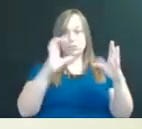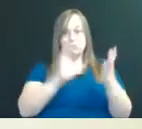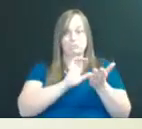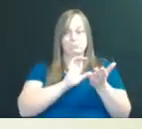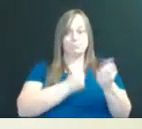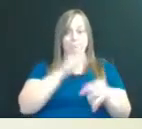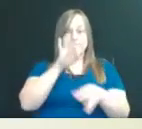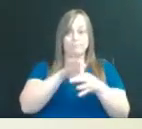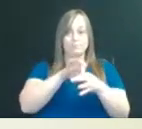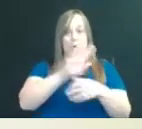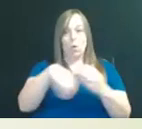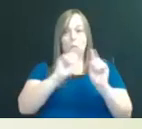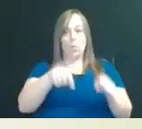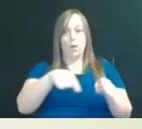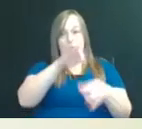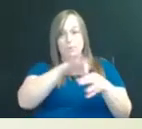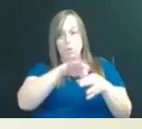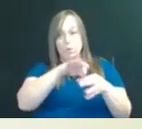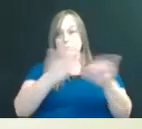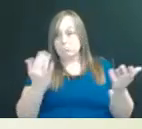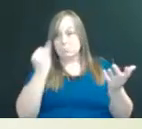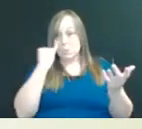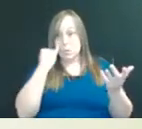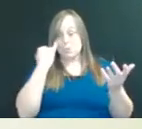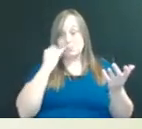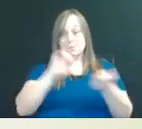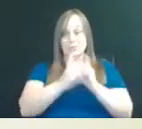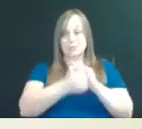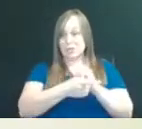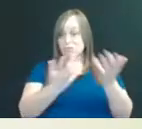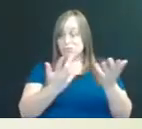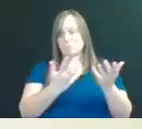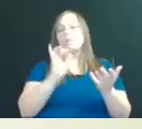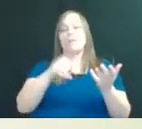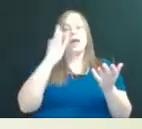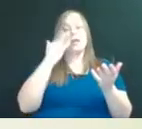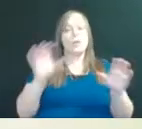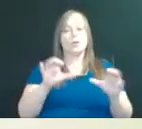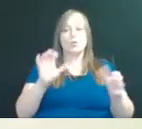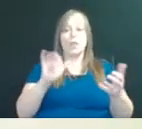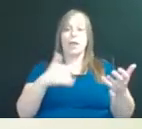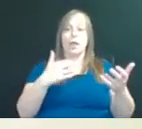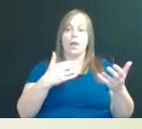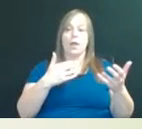if they all went to the polls and voted. This is why we do things like poll site survey